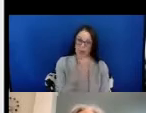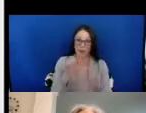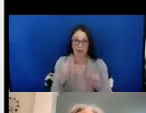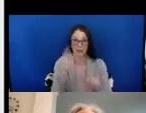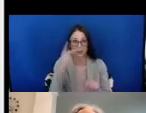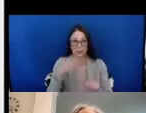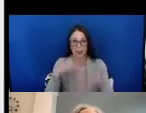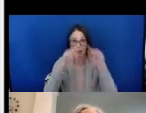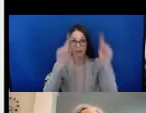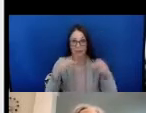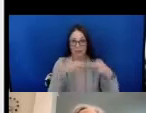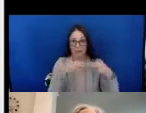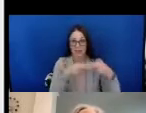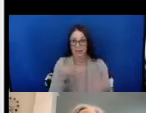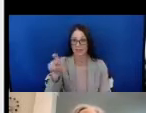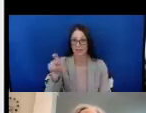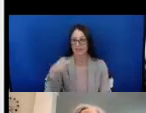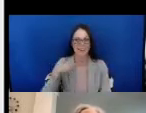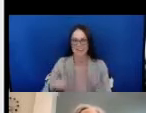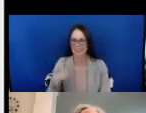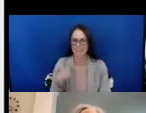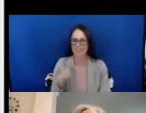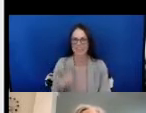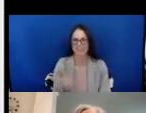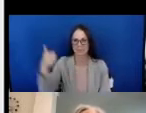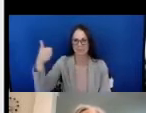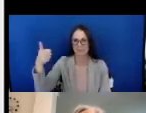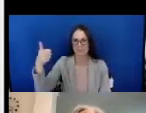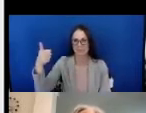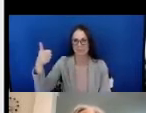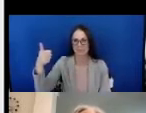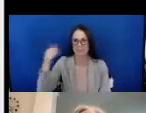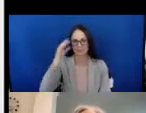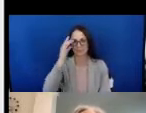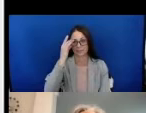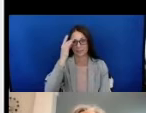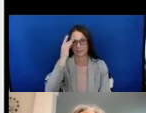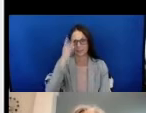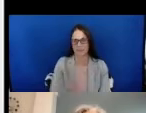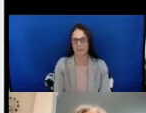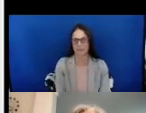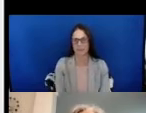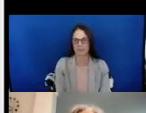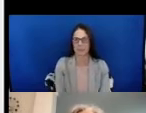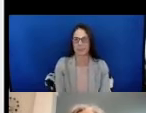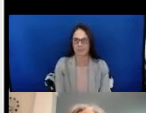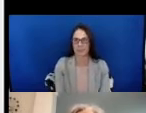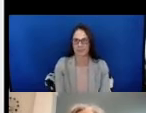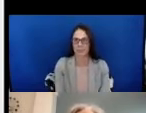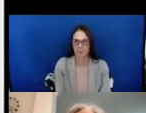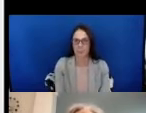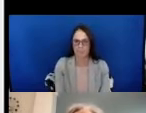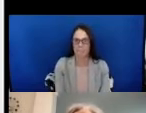15:51:40 Because I can't. 15:51:46 Can you see my slides. We can only